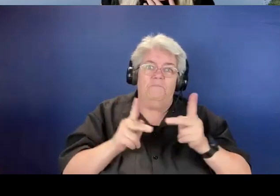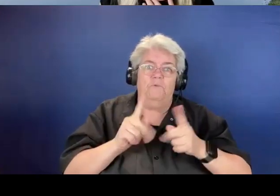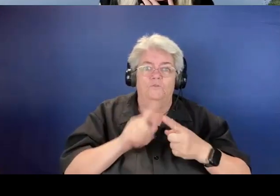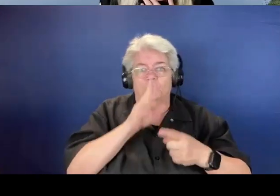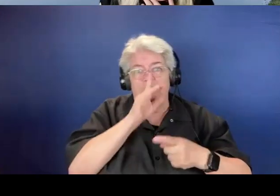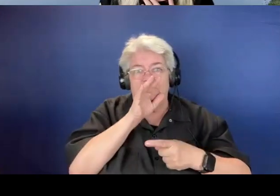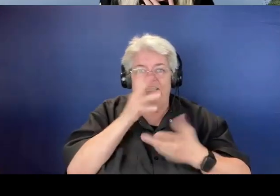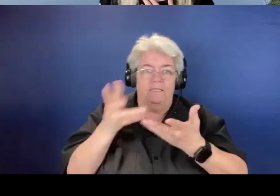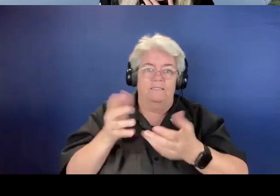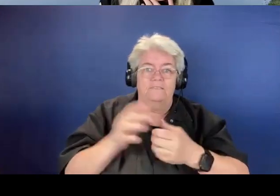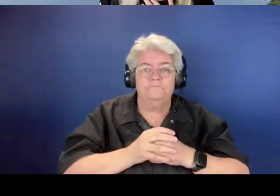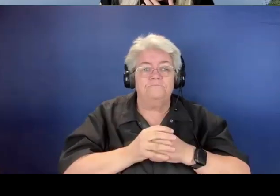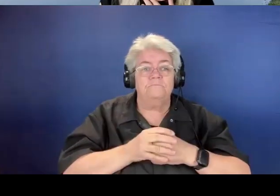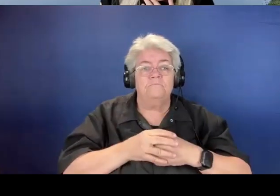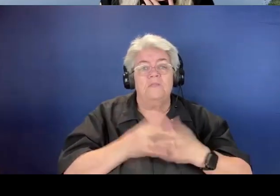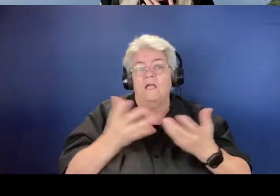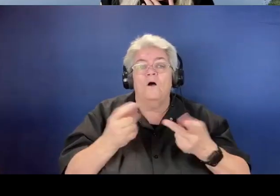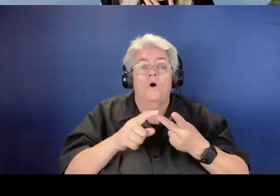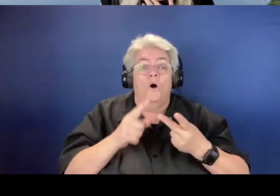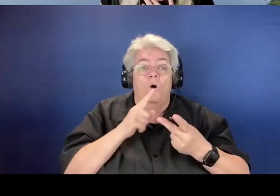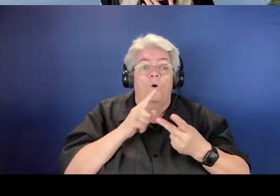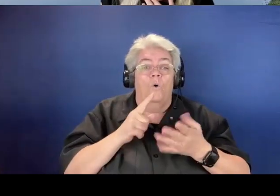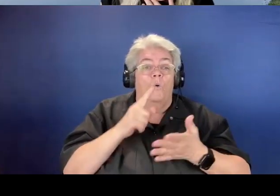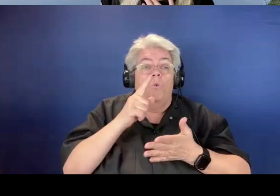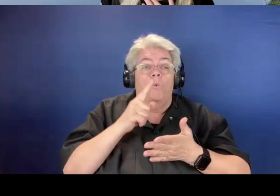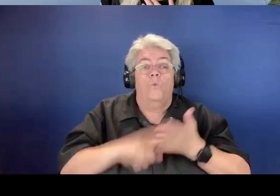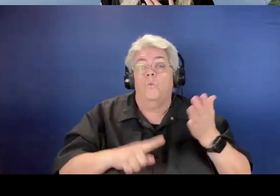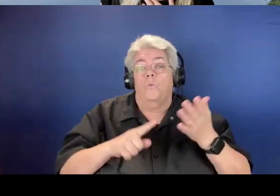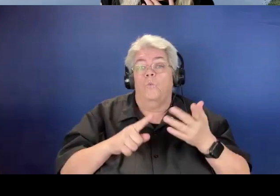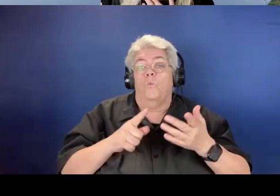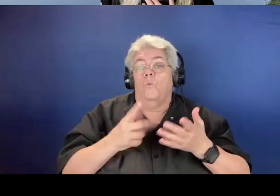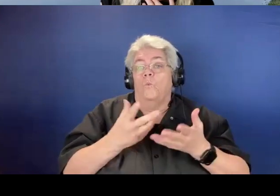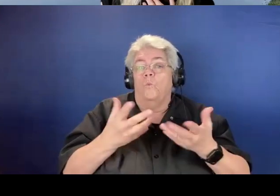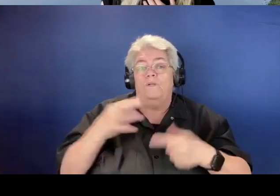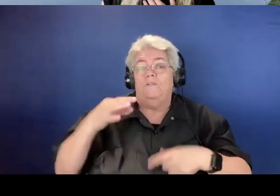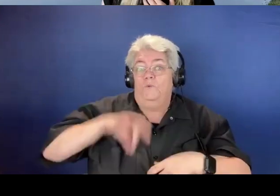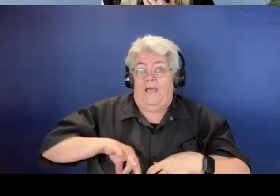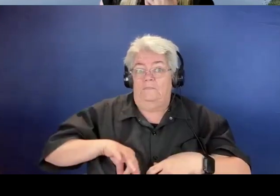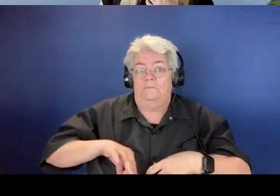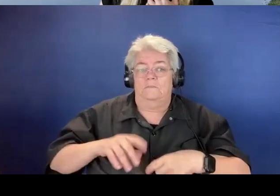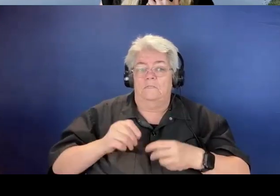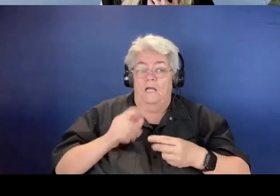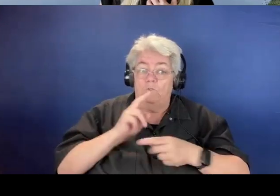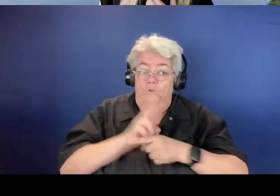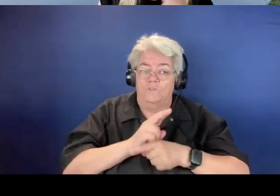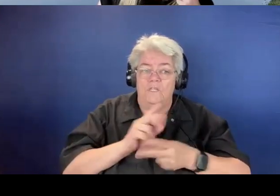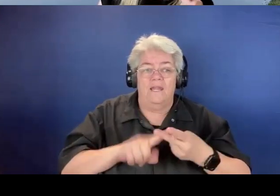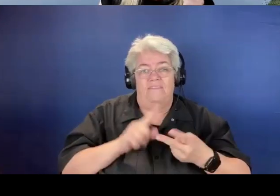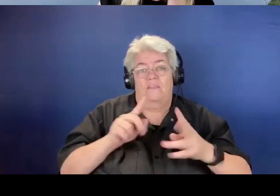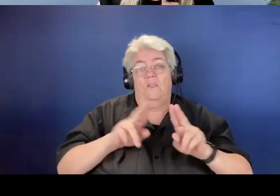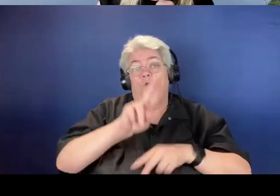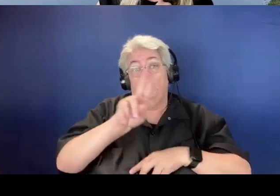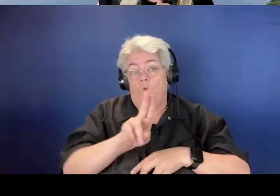Really we want to know like what do I get from this language and we need to be able to use that socially. And finally the U is for you.